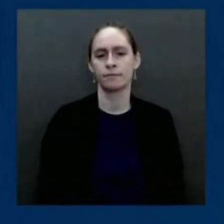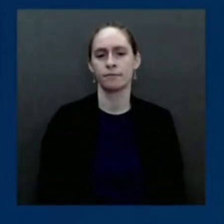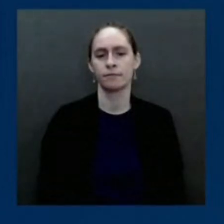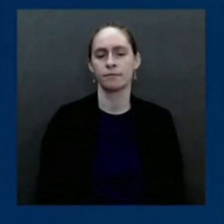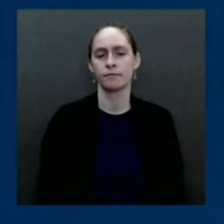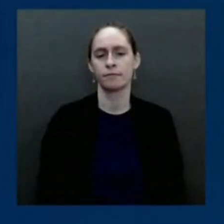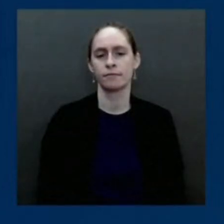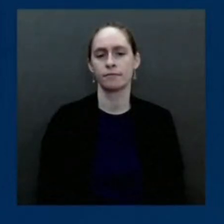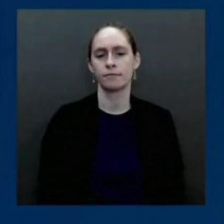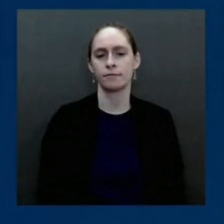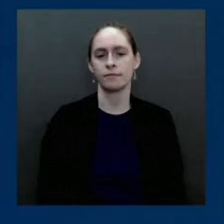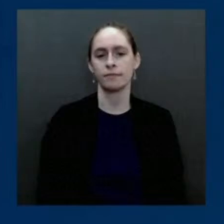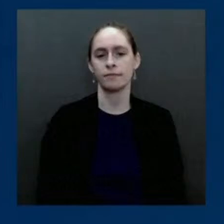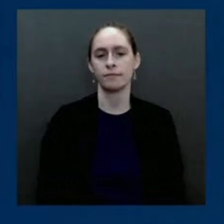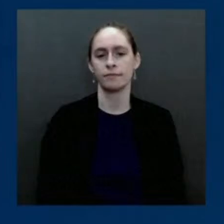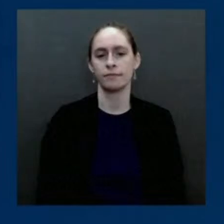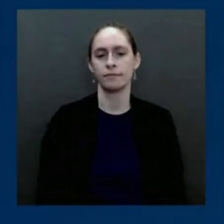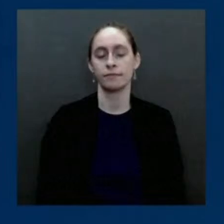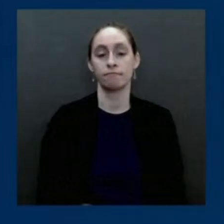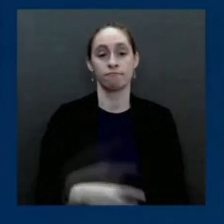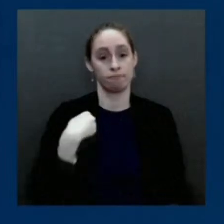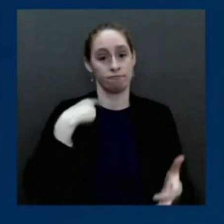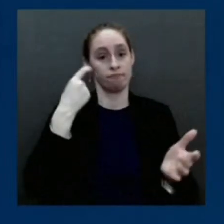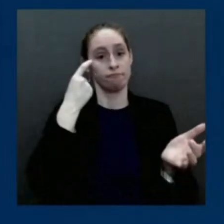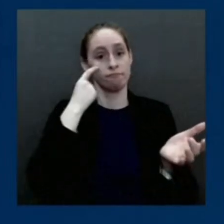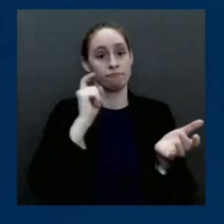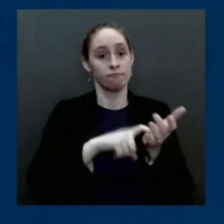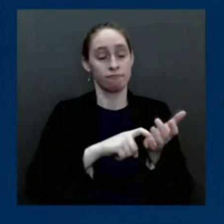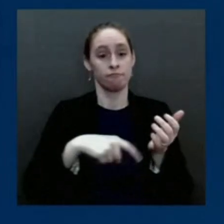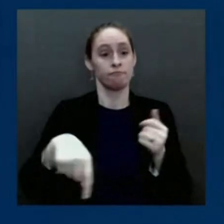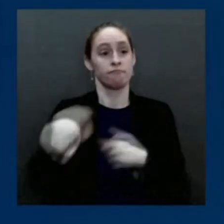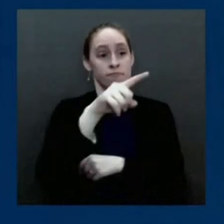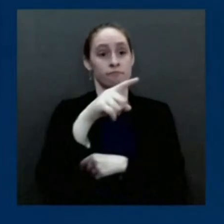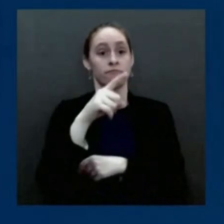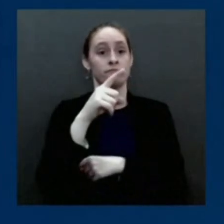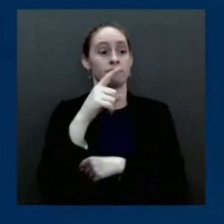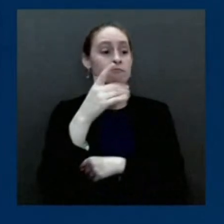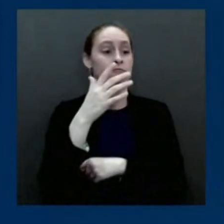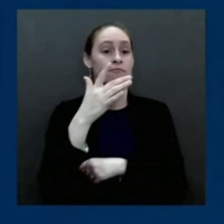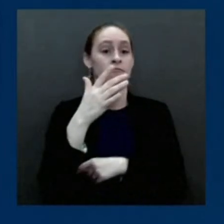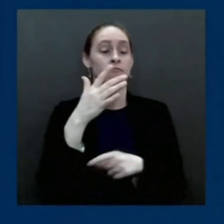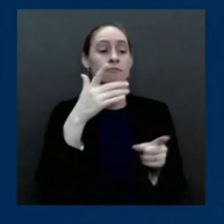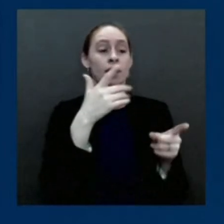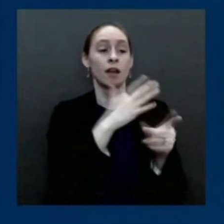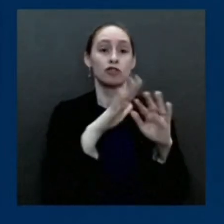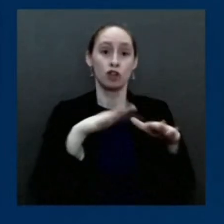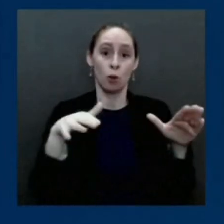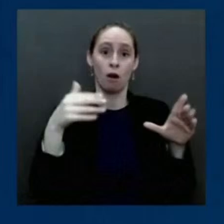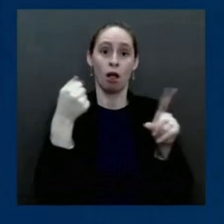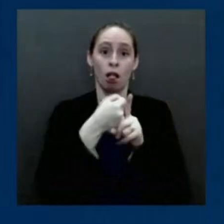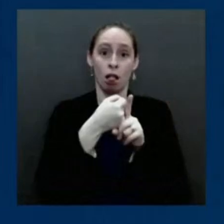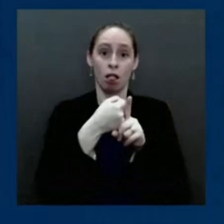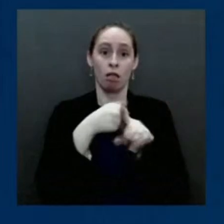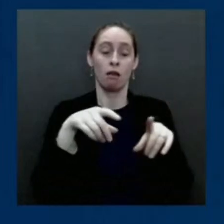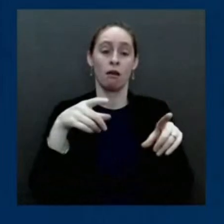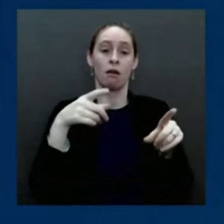WITH COVID AS OPPOSED TO THE